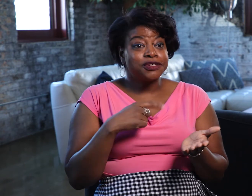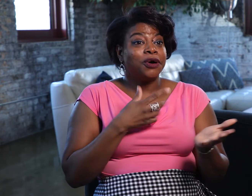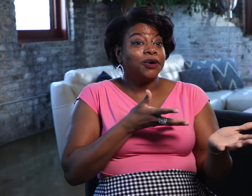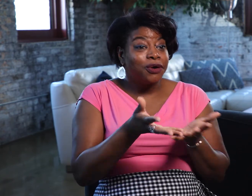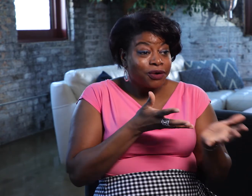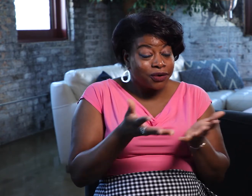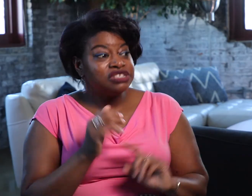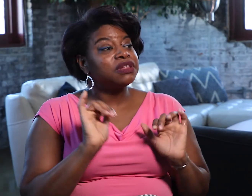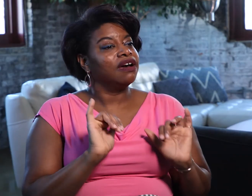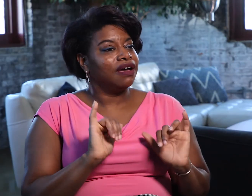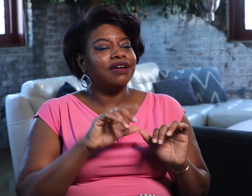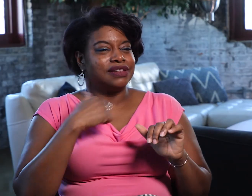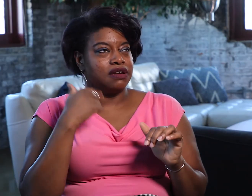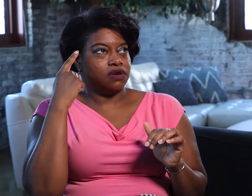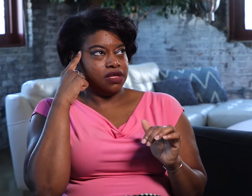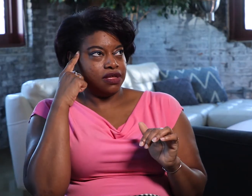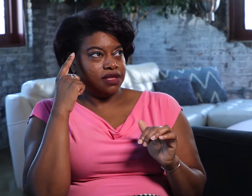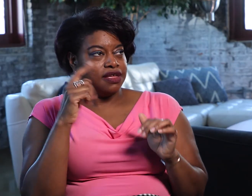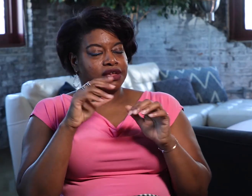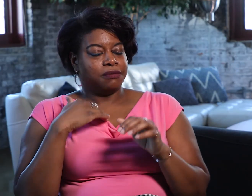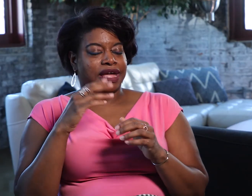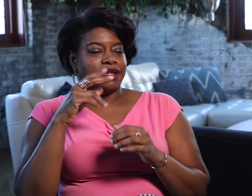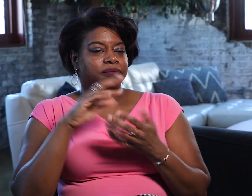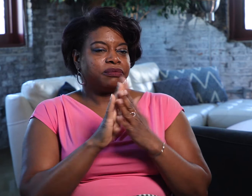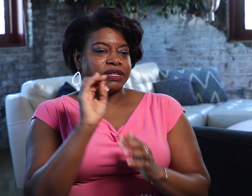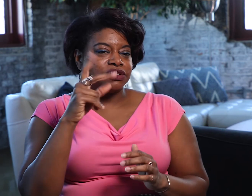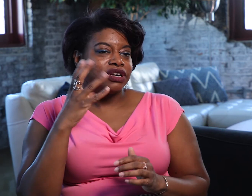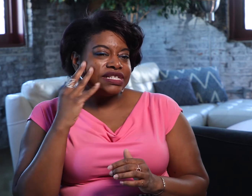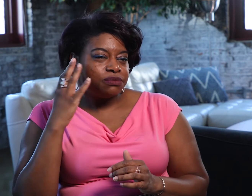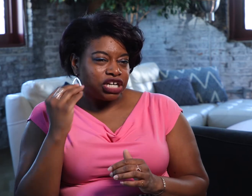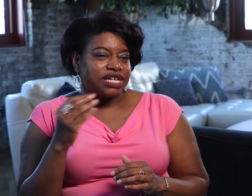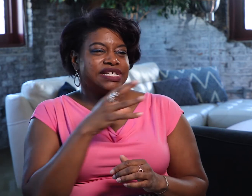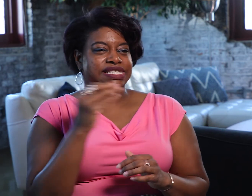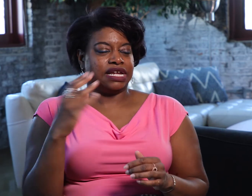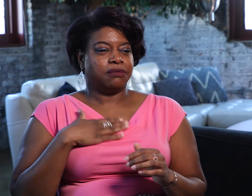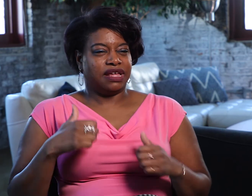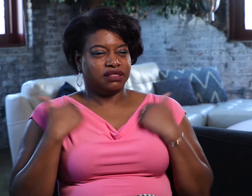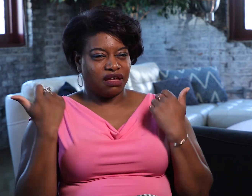It is in these moments when I apply my experience from working for the Peace Corps and life knowledge